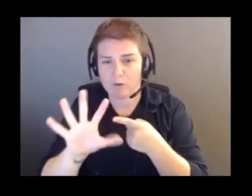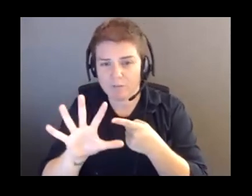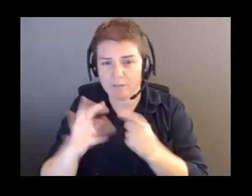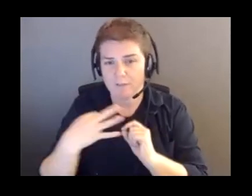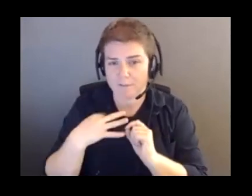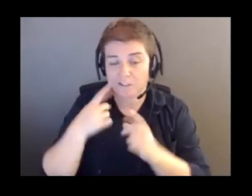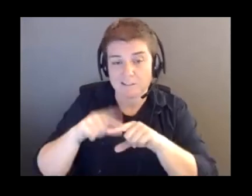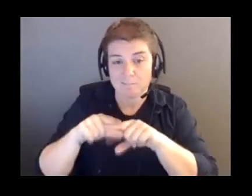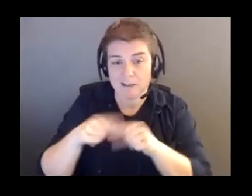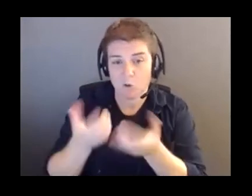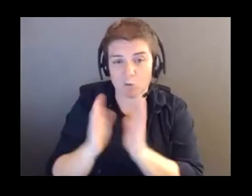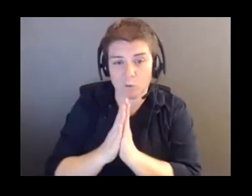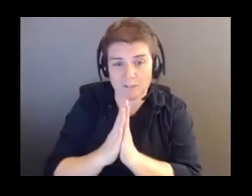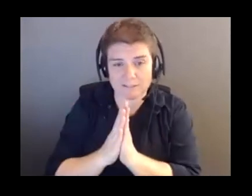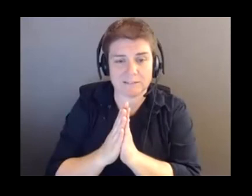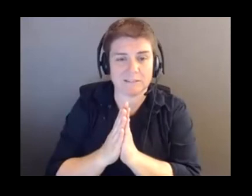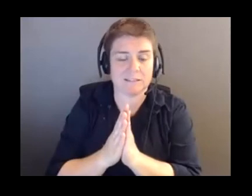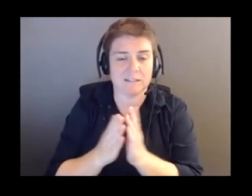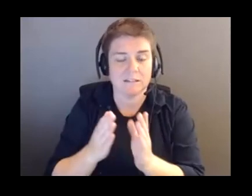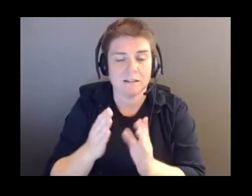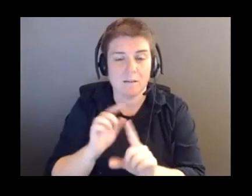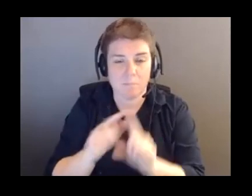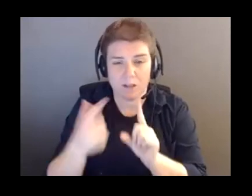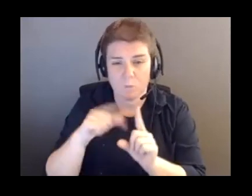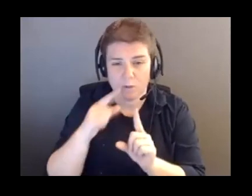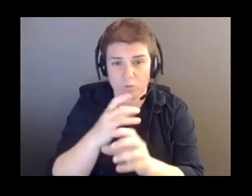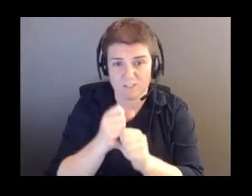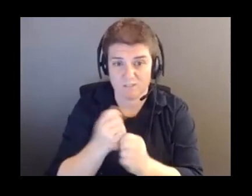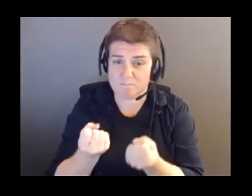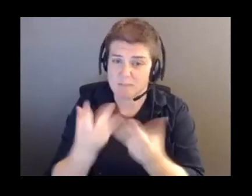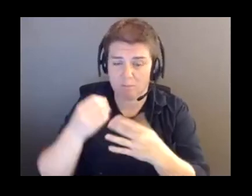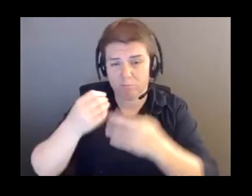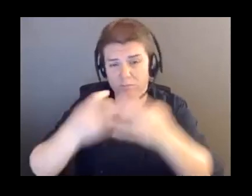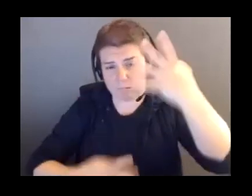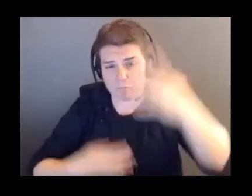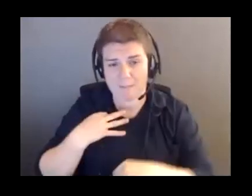on request levels, but we will be receiving many more applications than we are reasonably